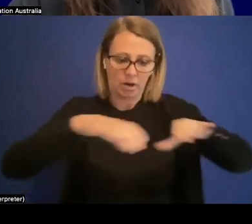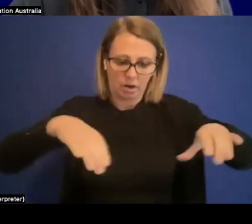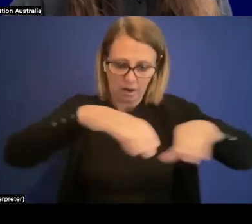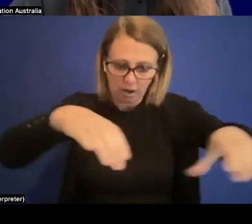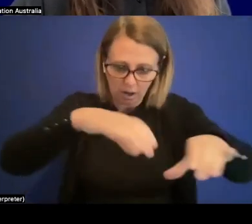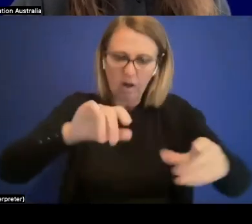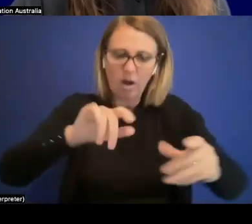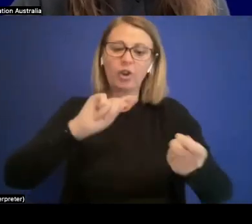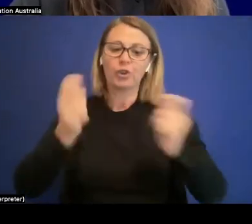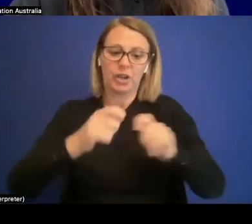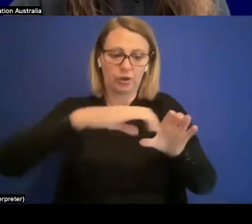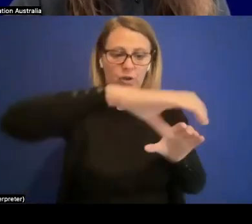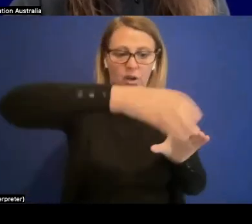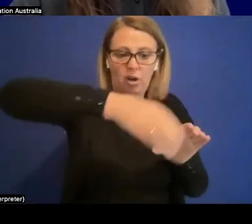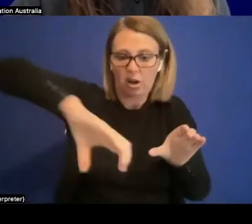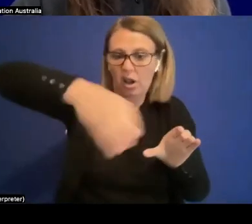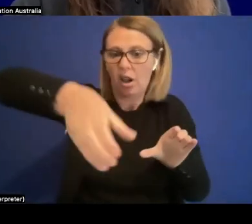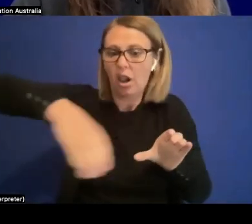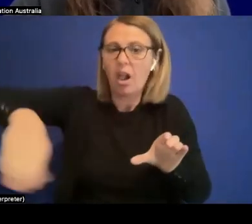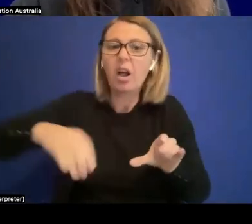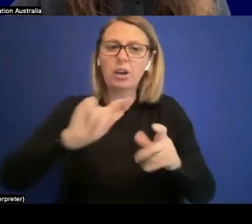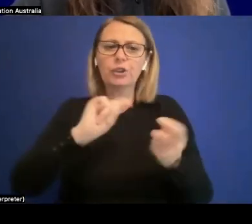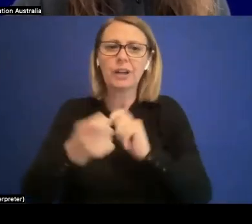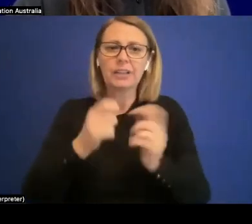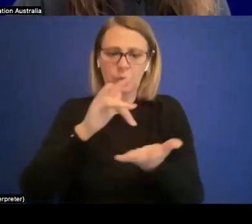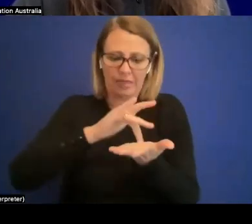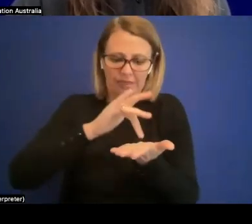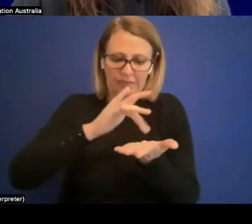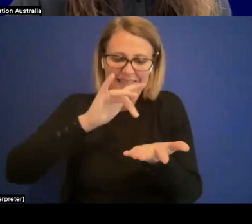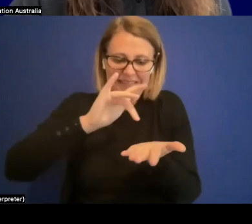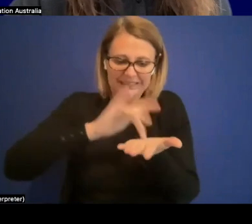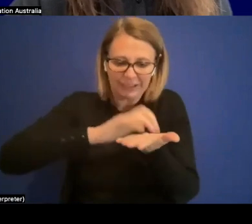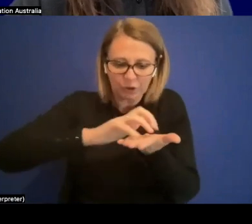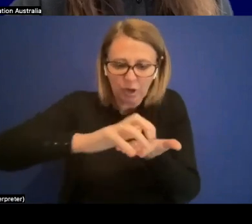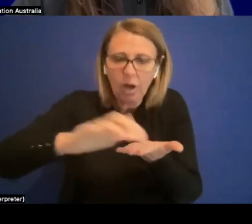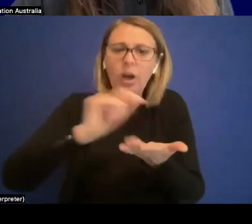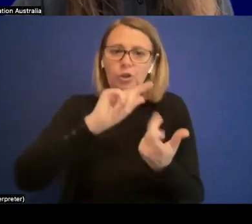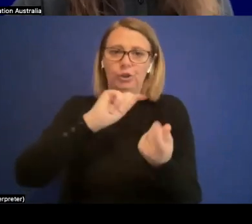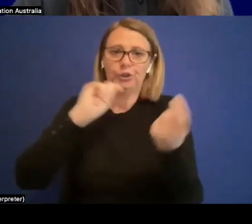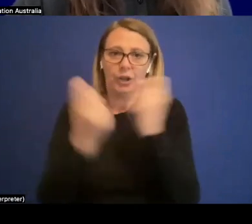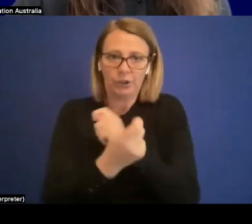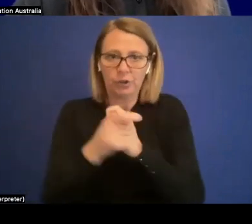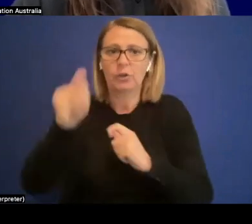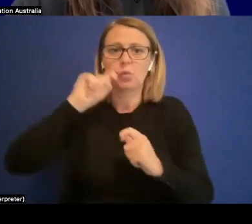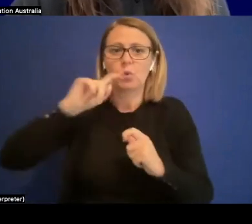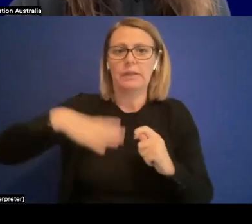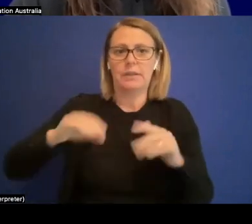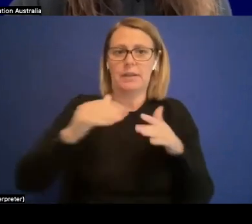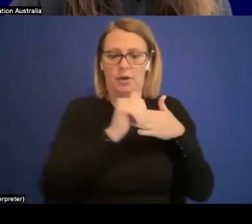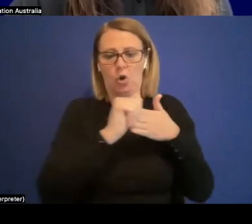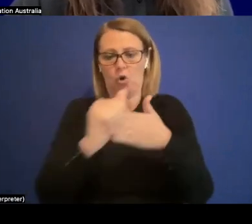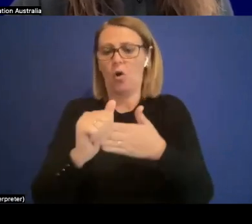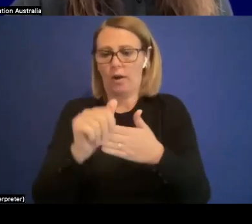so there's some examples. It's when the surface or the texture changed he would need a guide.